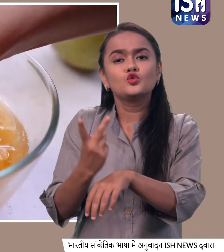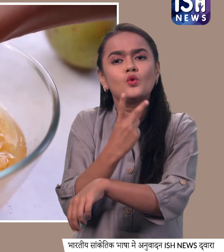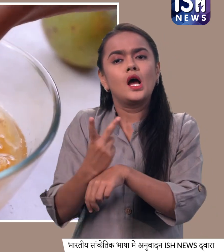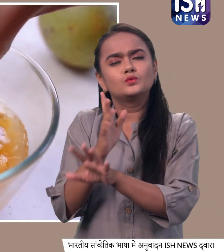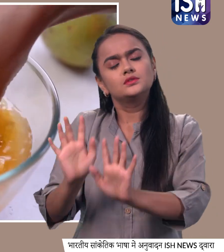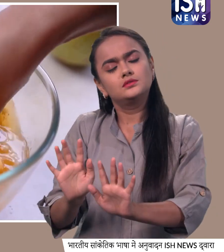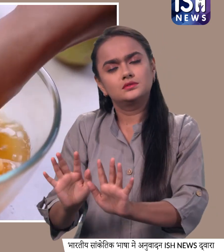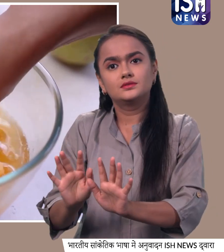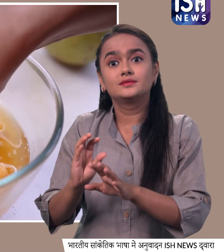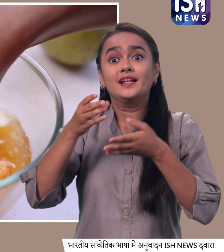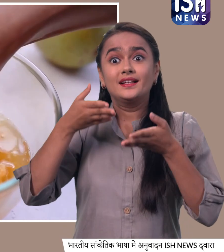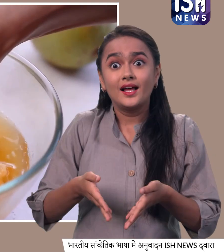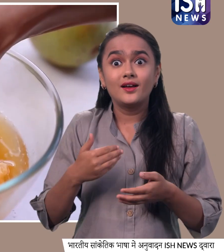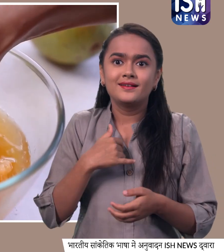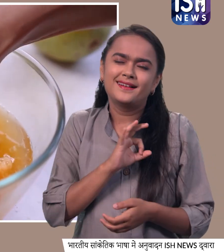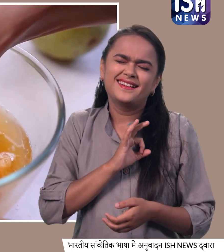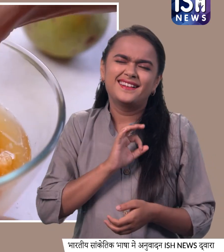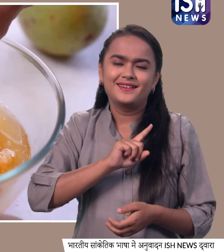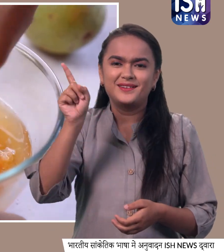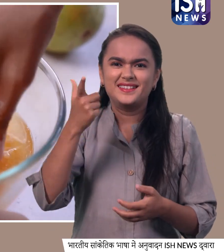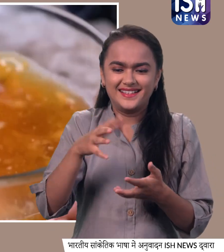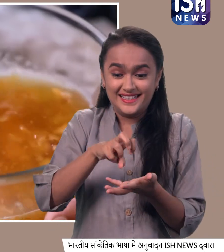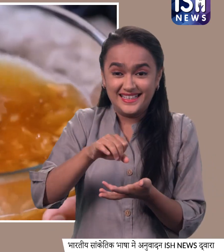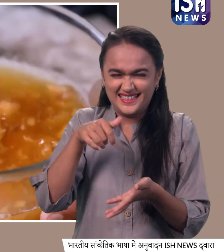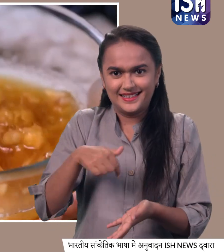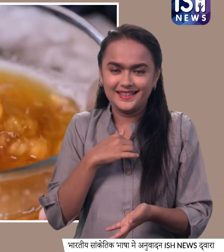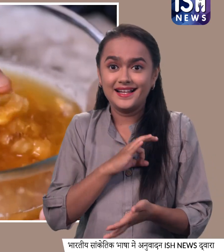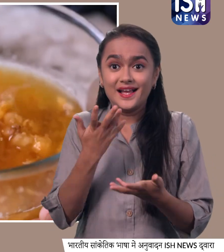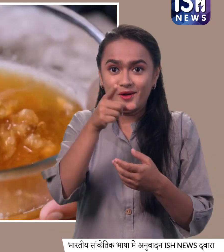Now comes my favourite part - the messy part